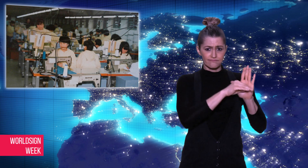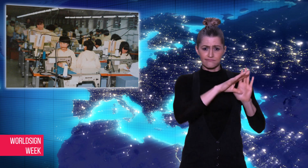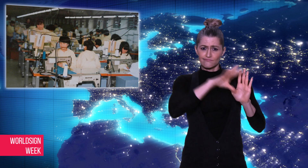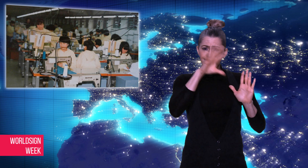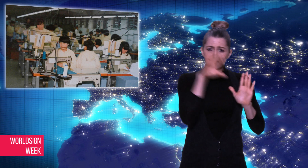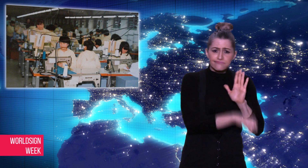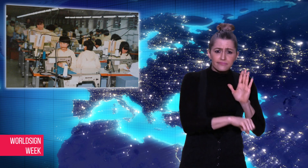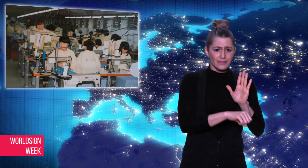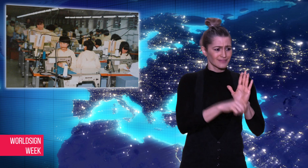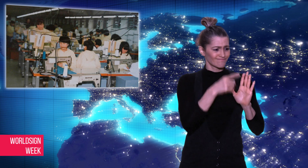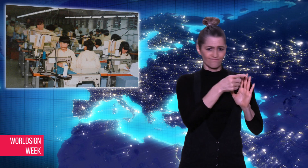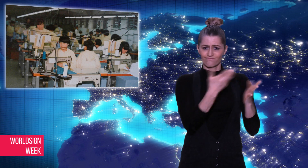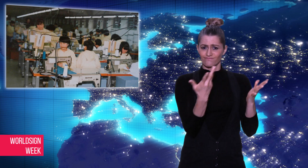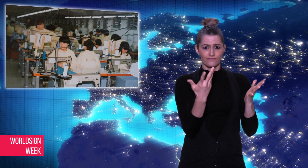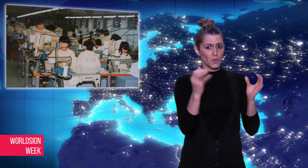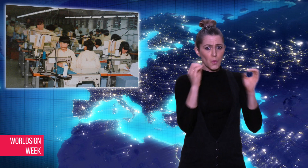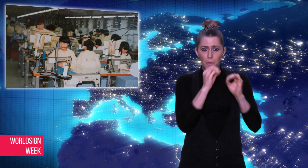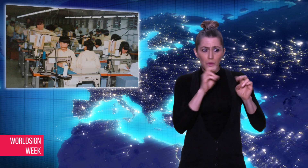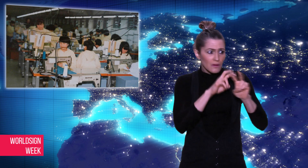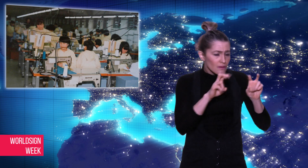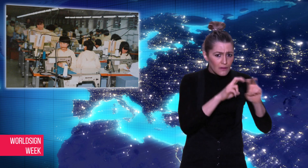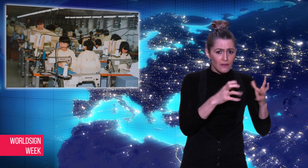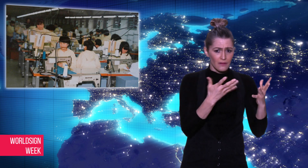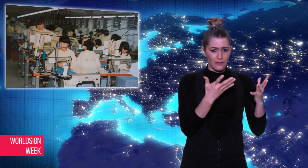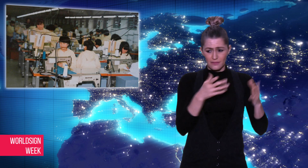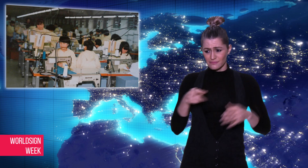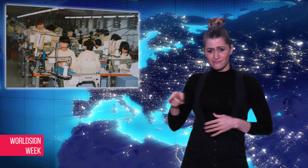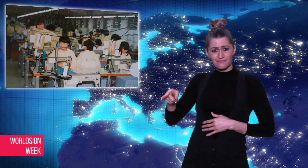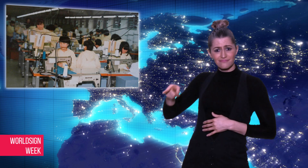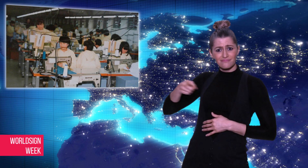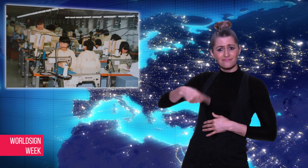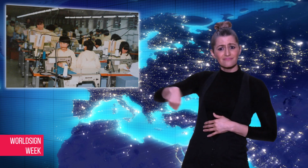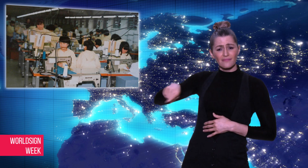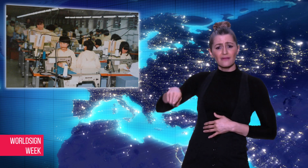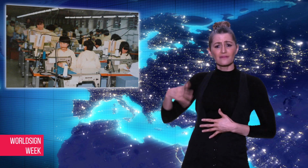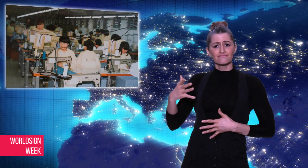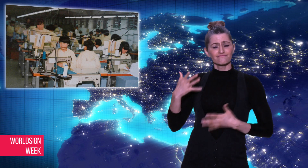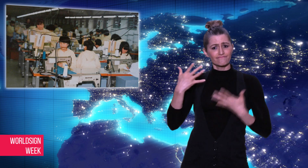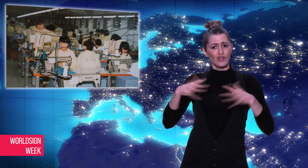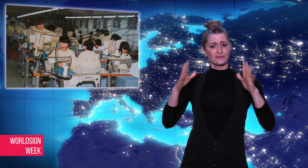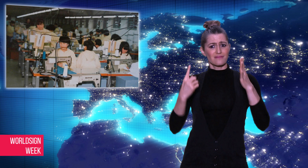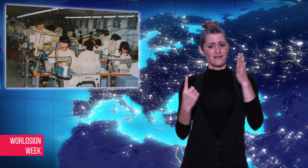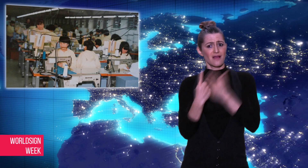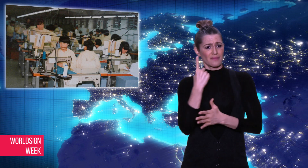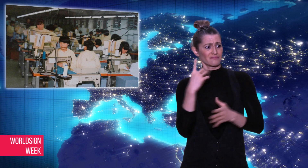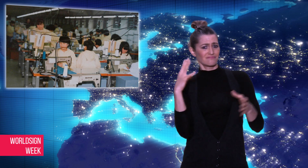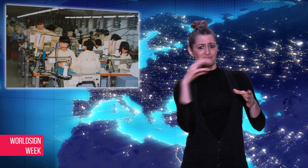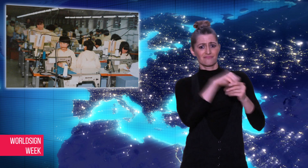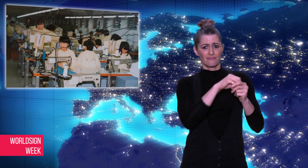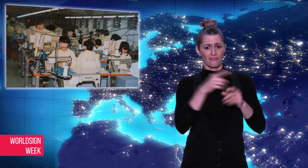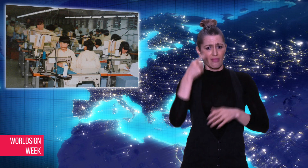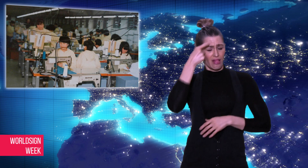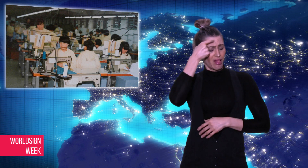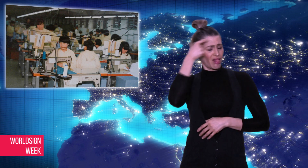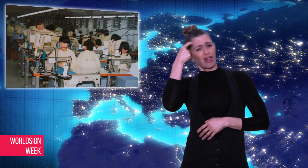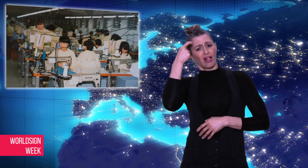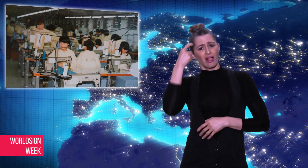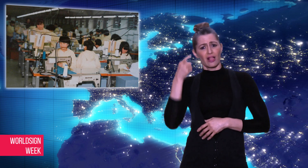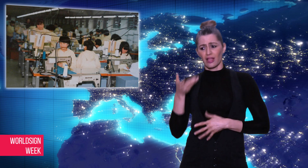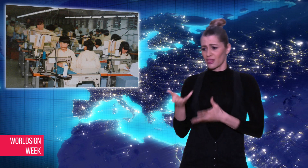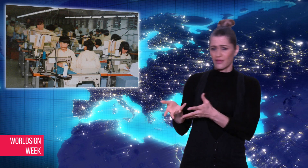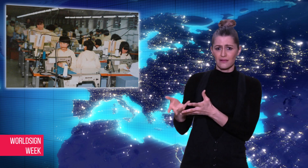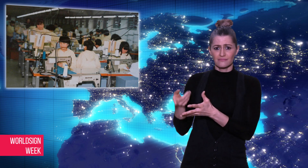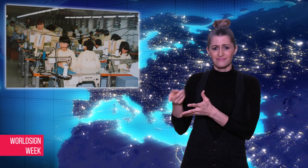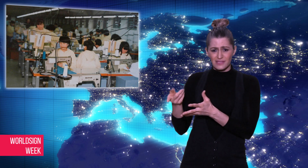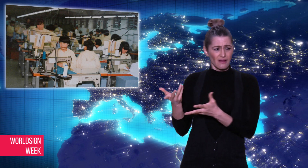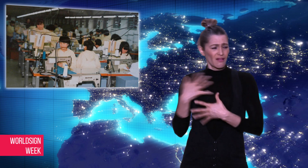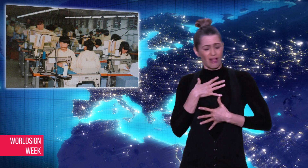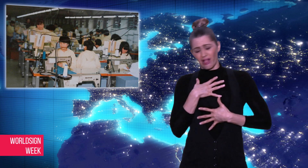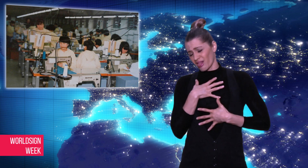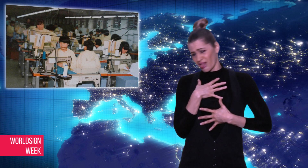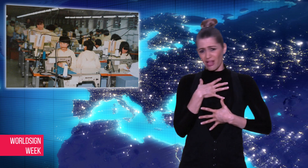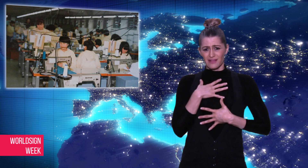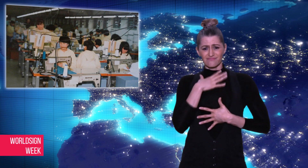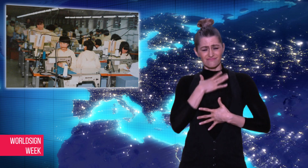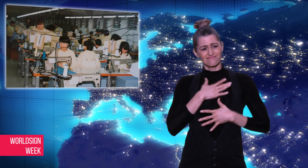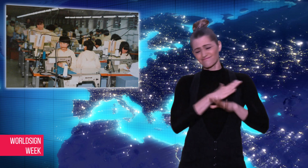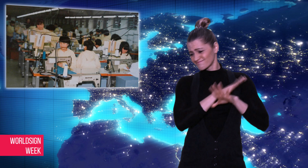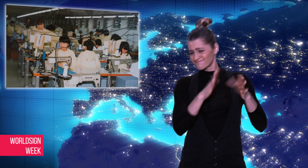those responsible for the crimes and help victims